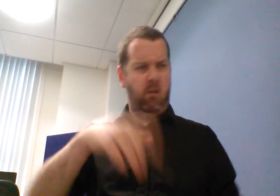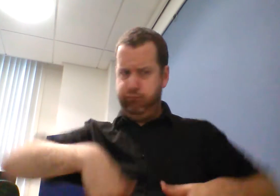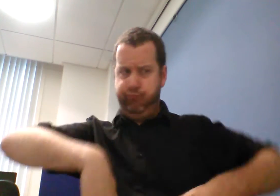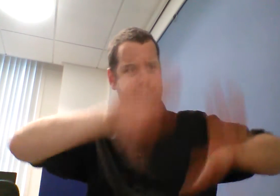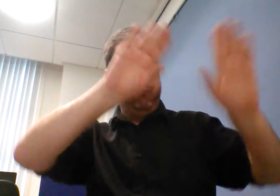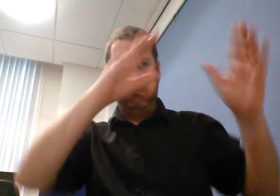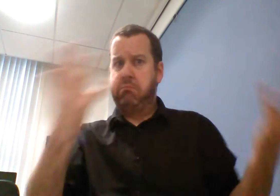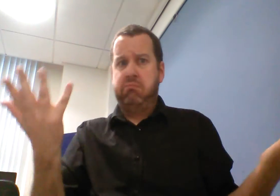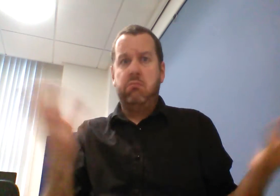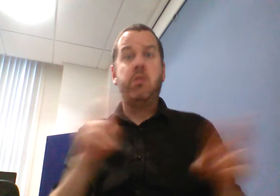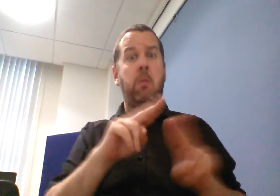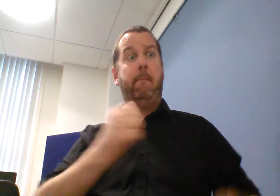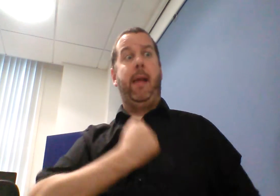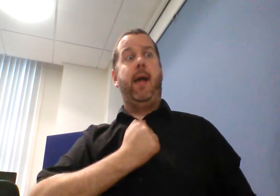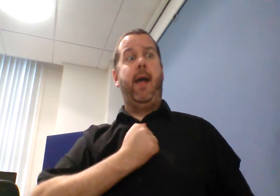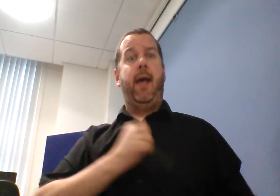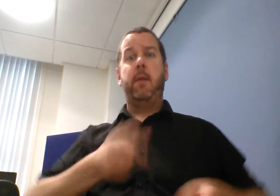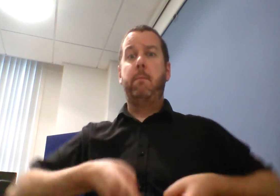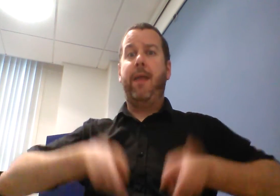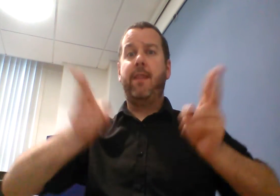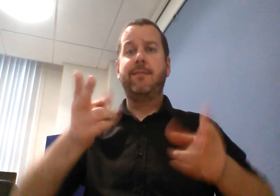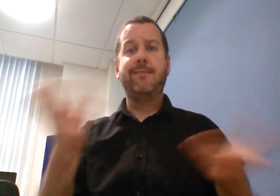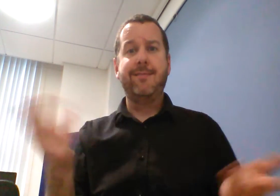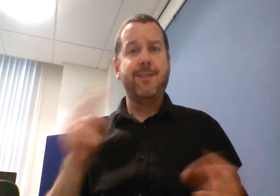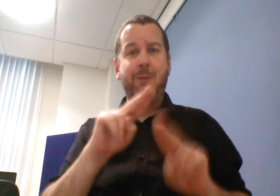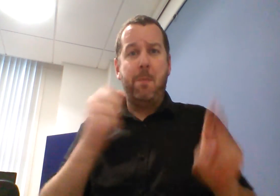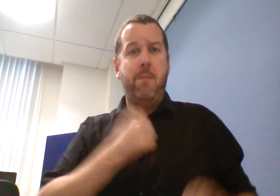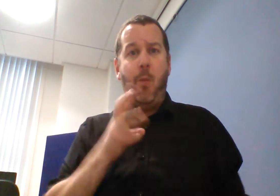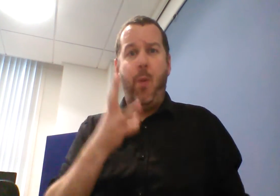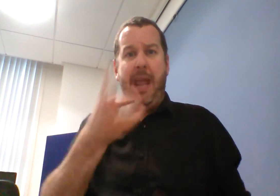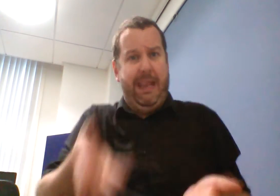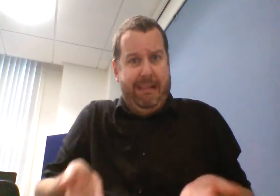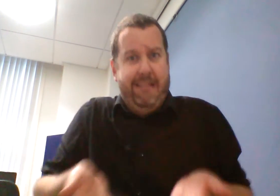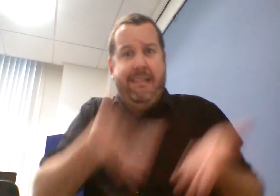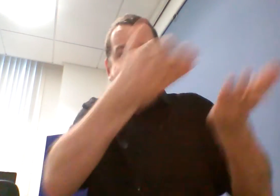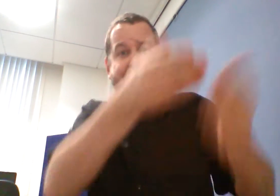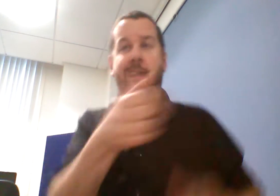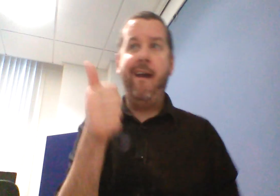Work away! he said. It's not my method, it's not something I own!